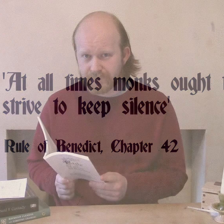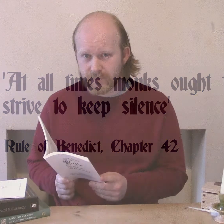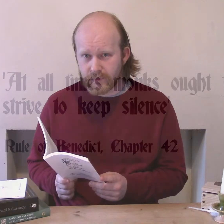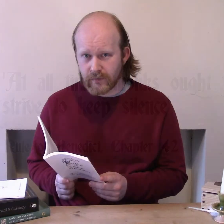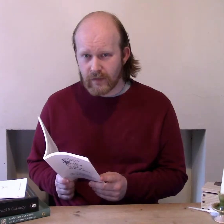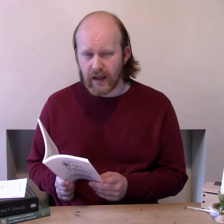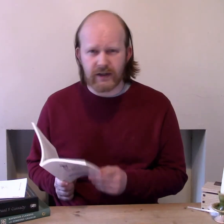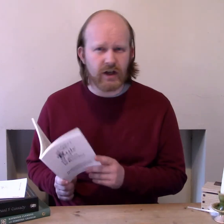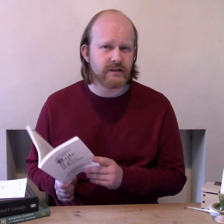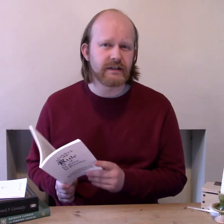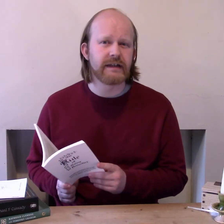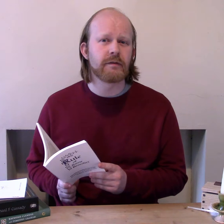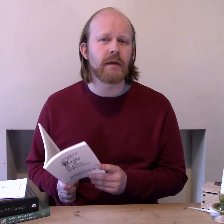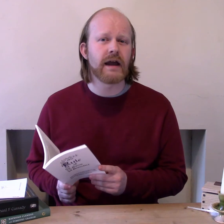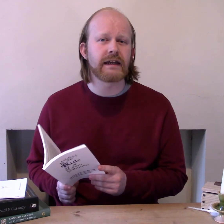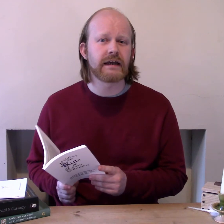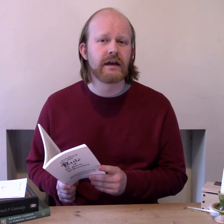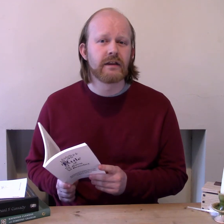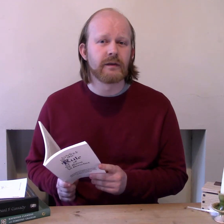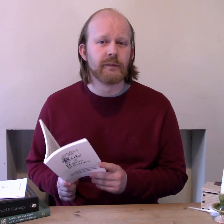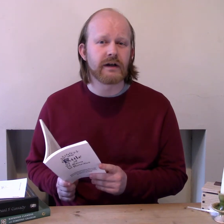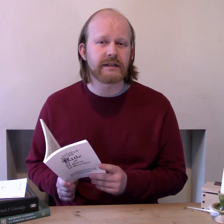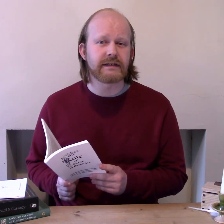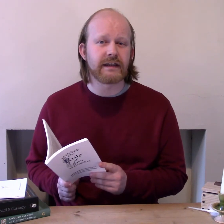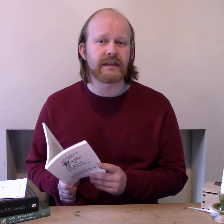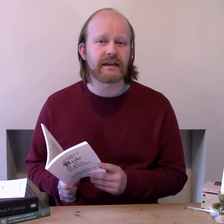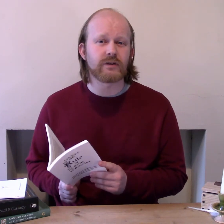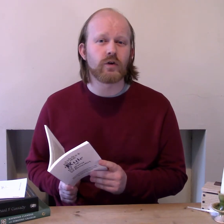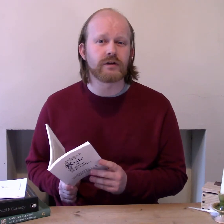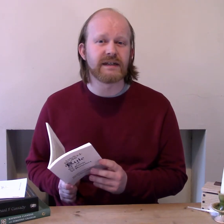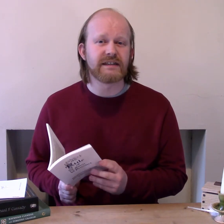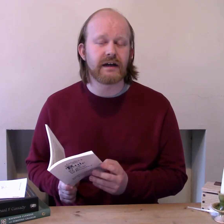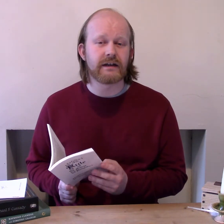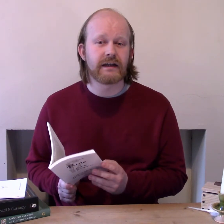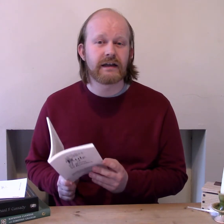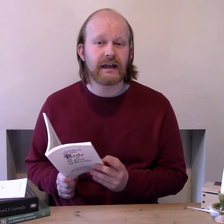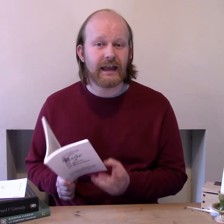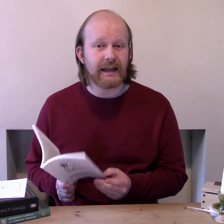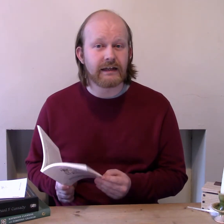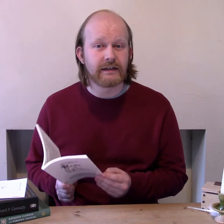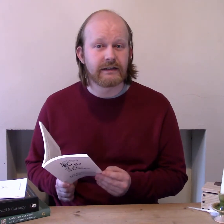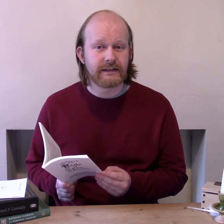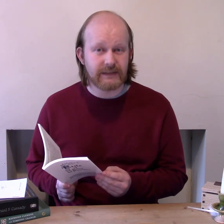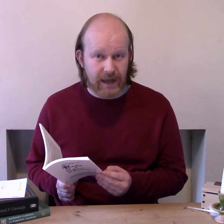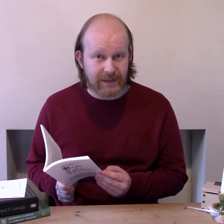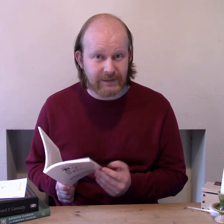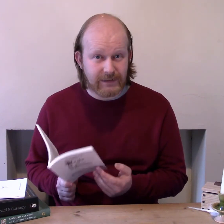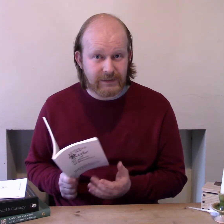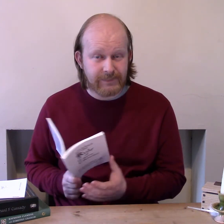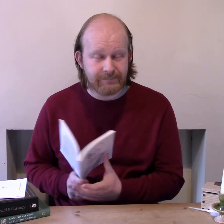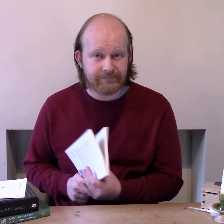and constantly reminding the monks that things ought to be done 'in silence'.